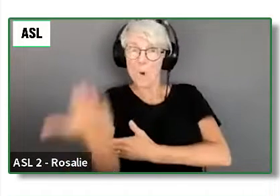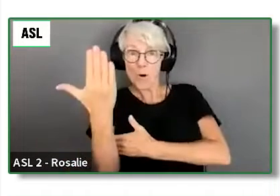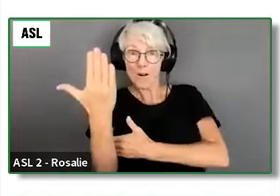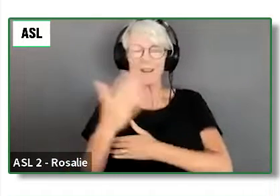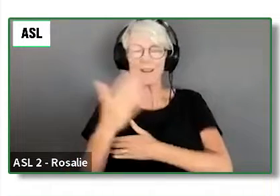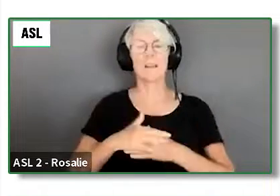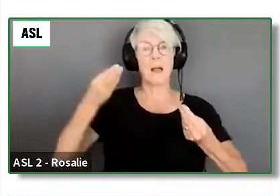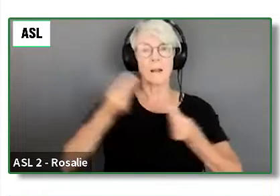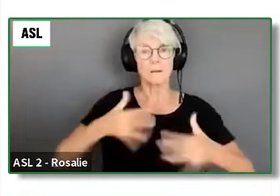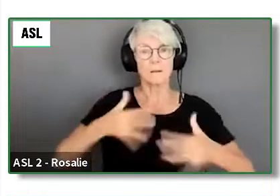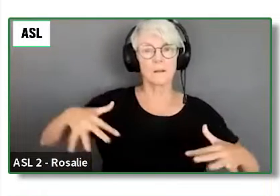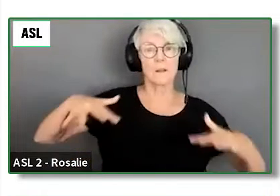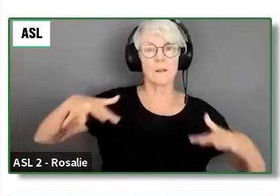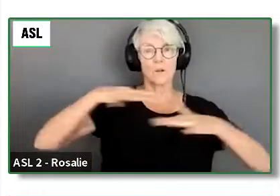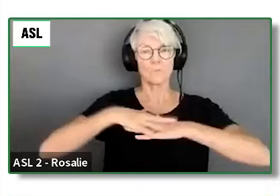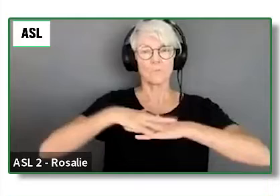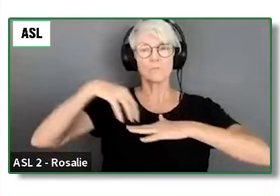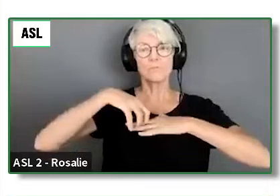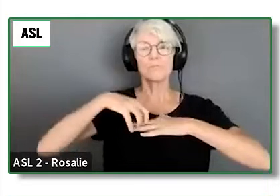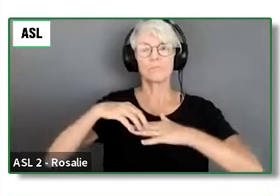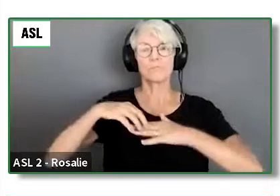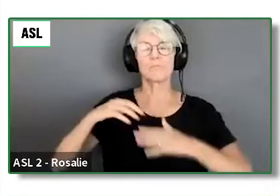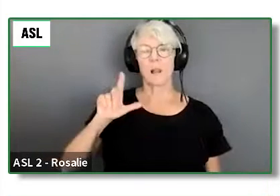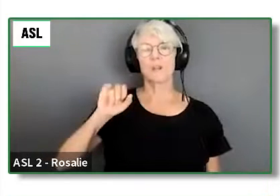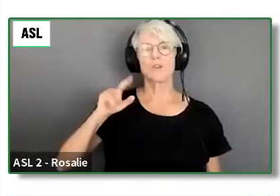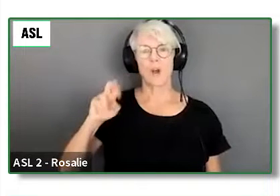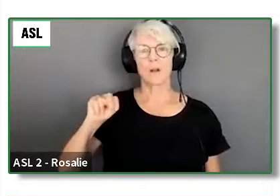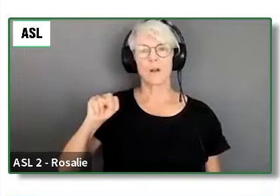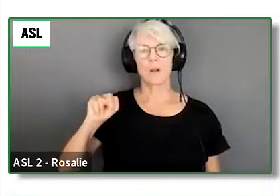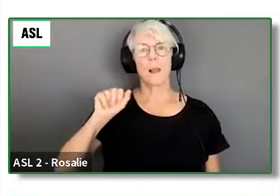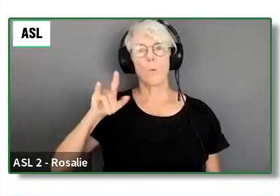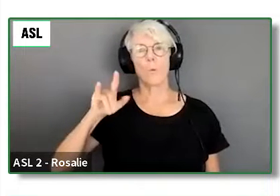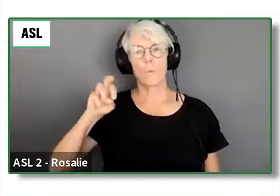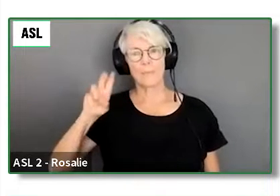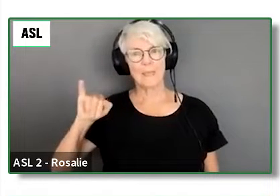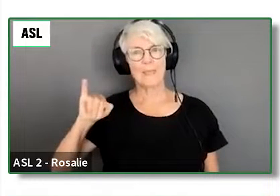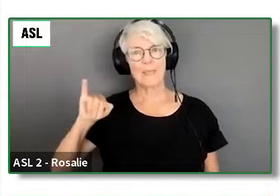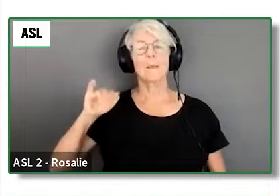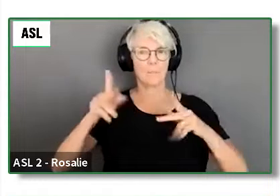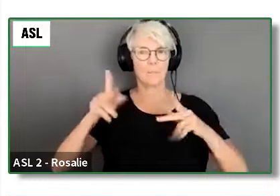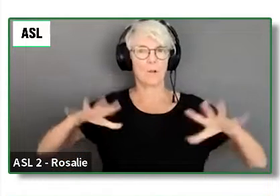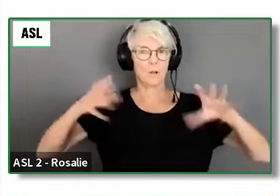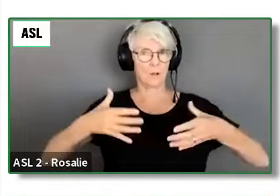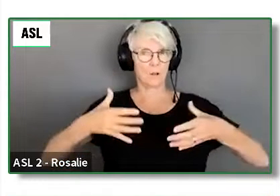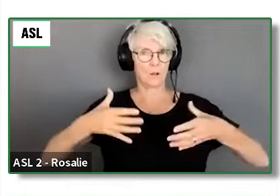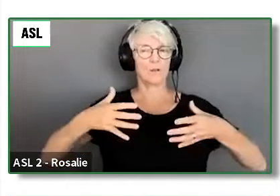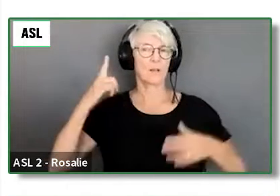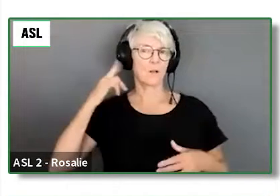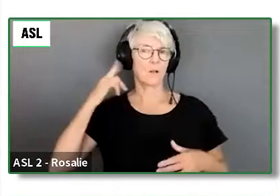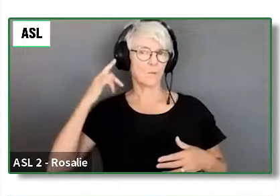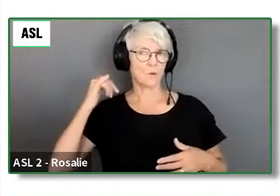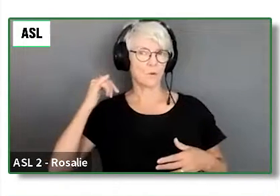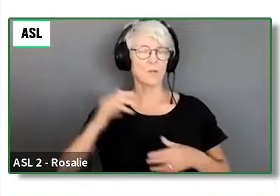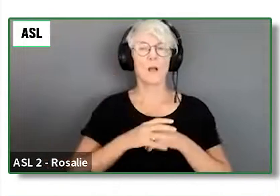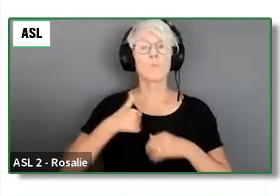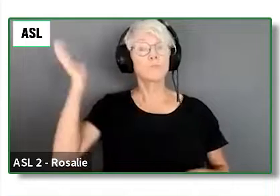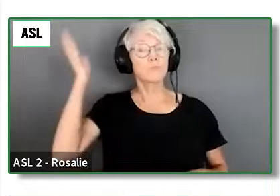Huichin territory of the Lisjan Ohlone People. So our presentation today is about barriers but